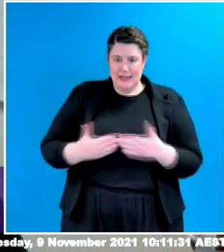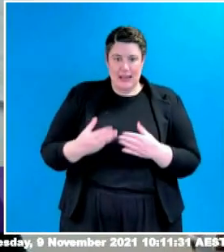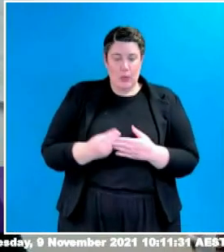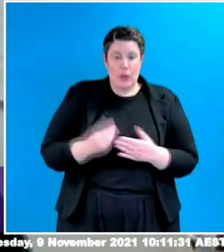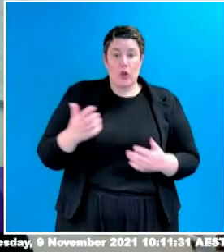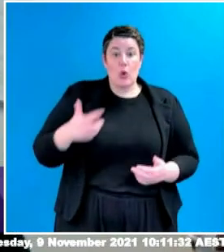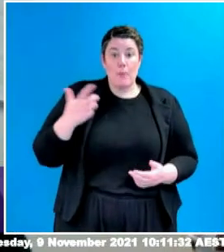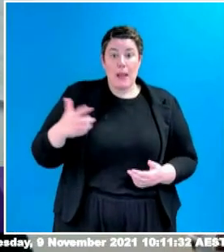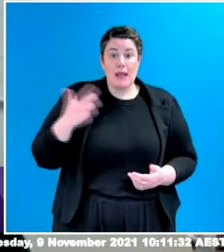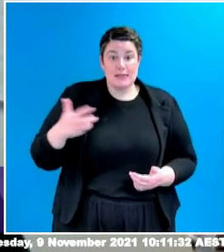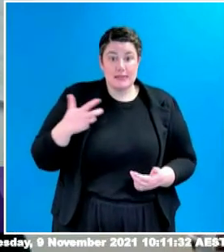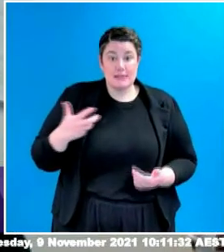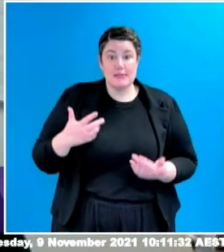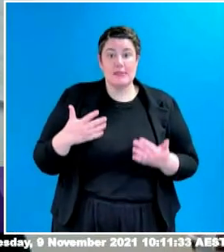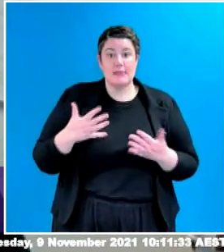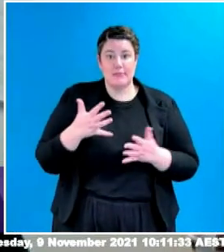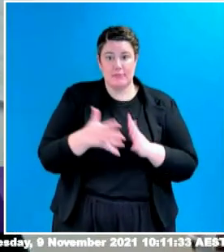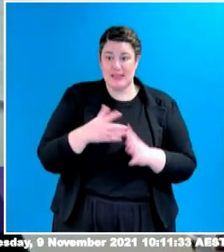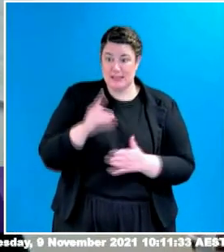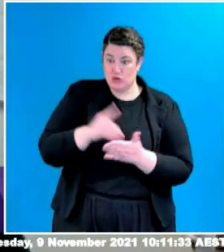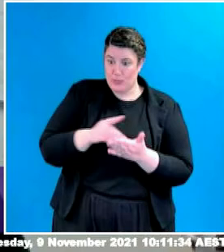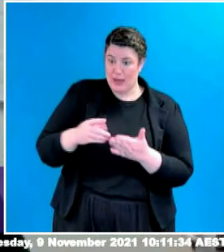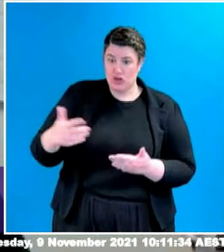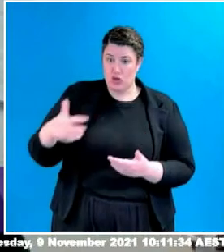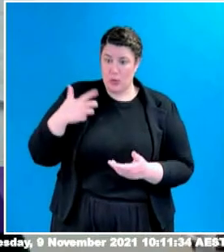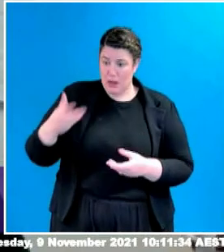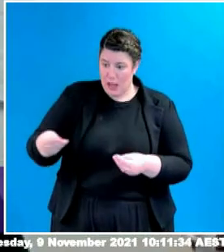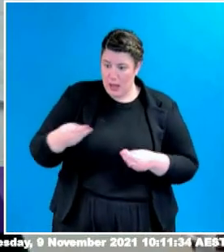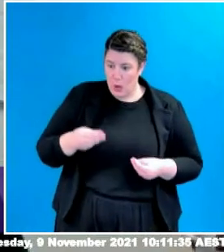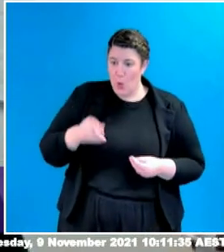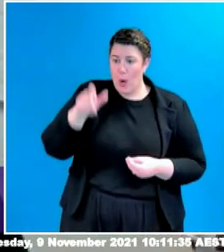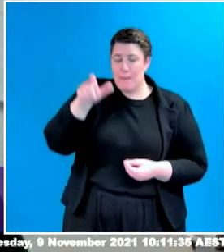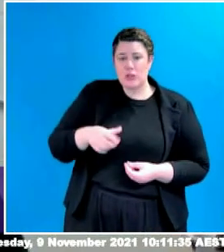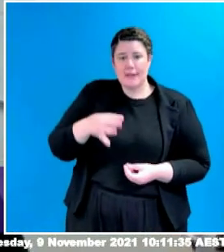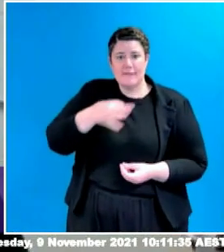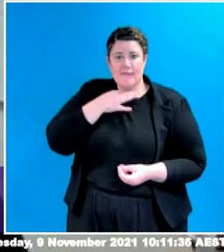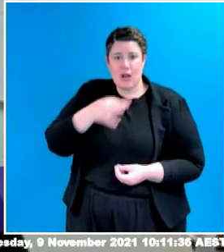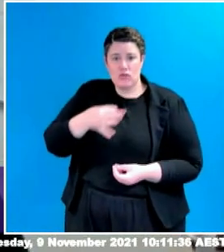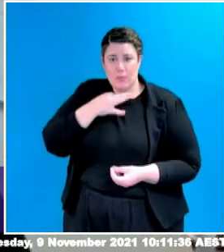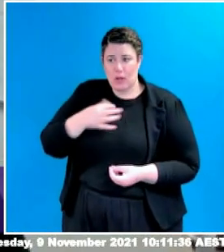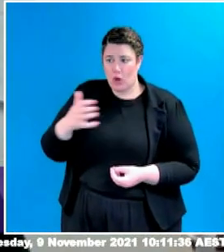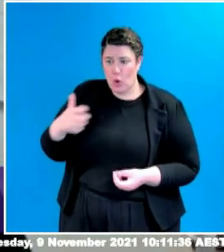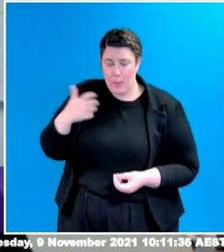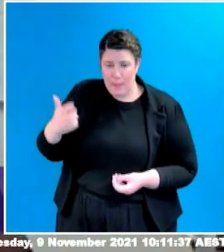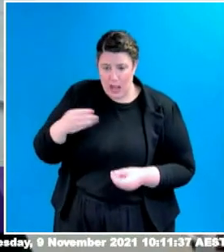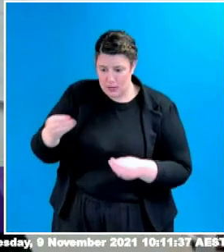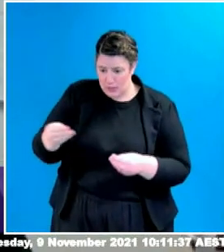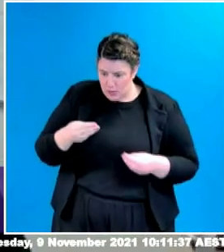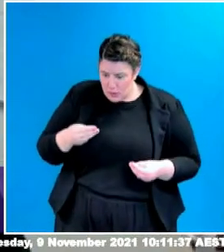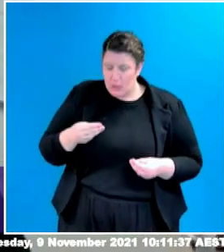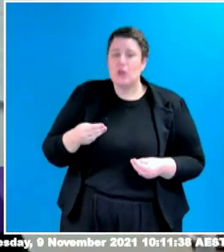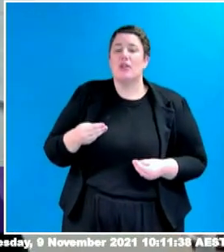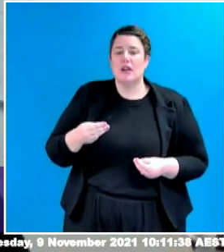So when we have a discrimination complaint or a vulnerable person complaint against one of those providers, it also means we can raise it